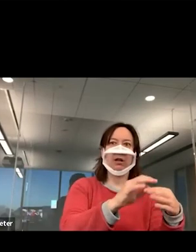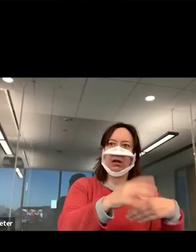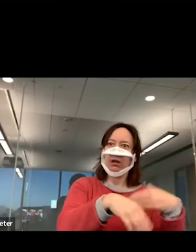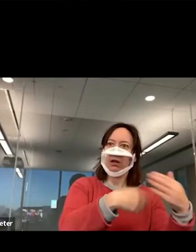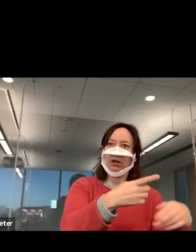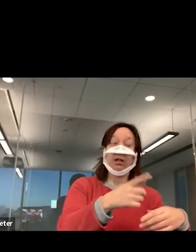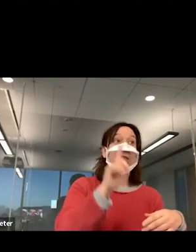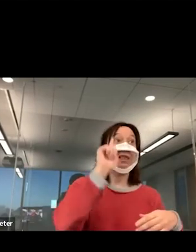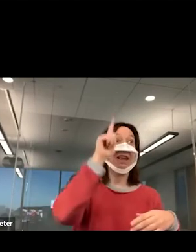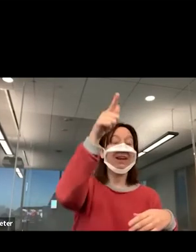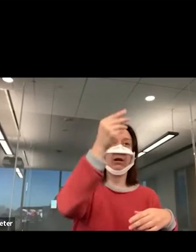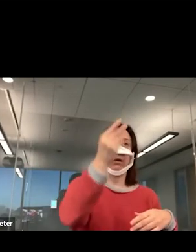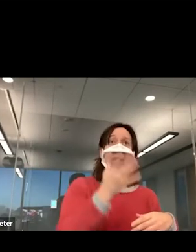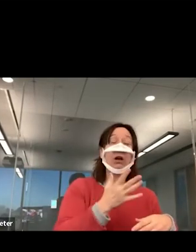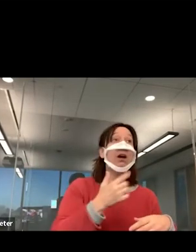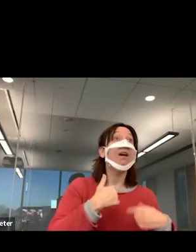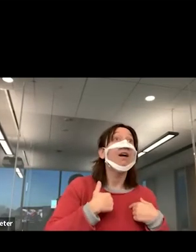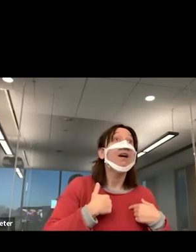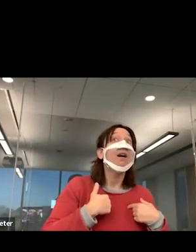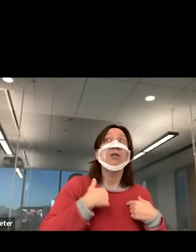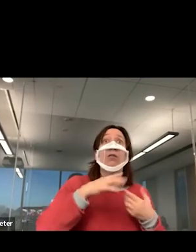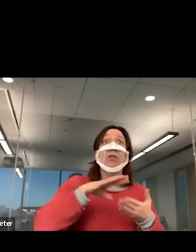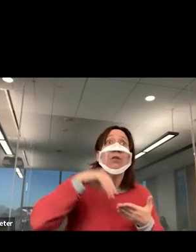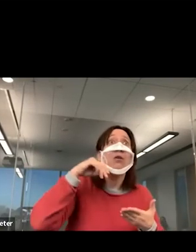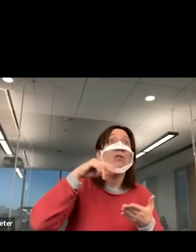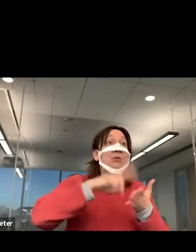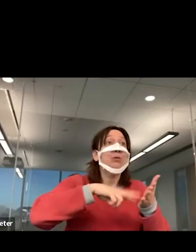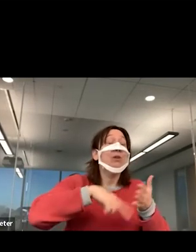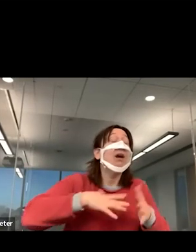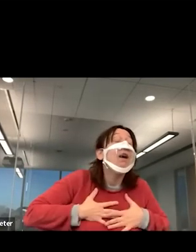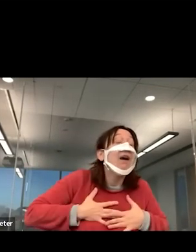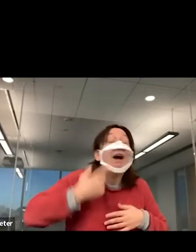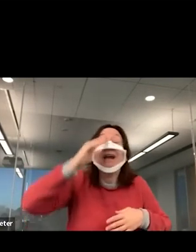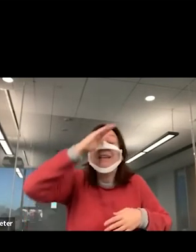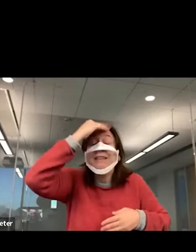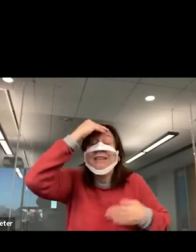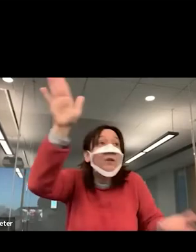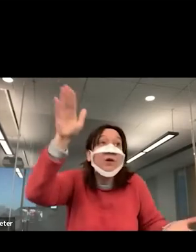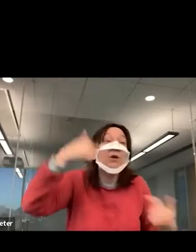and that to me i'm telling you that was like that was victory this was touchdown you know